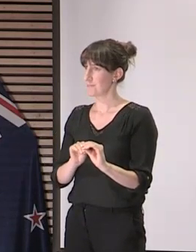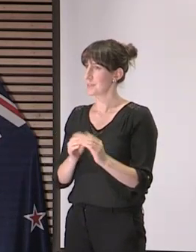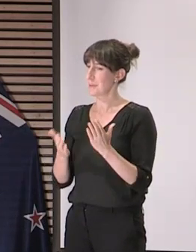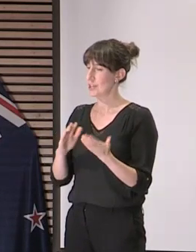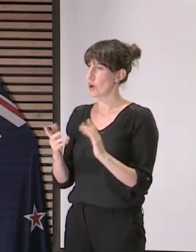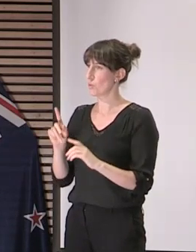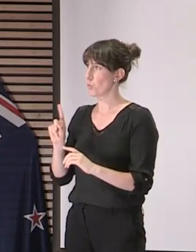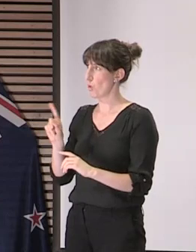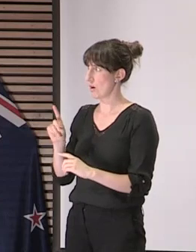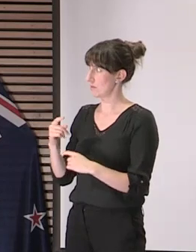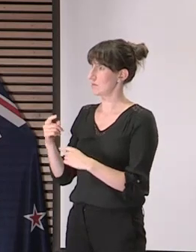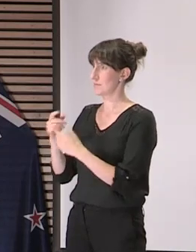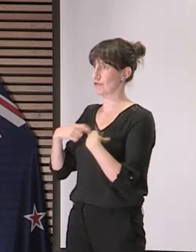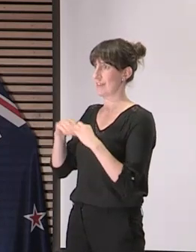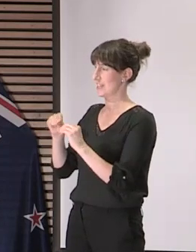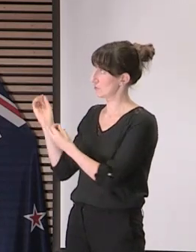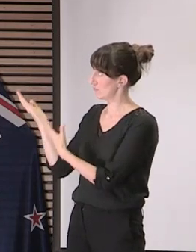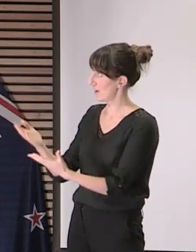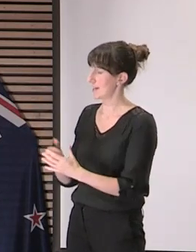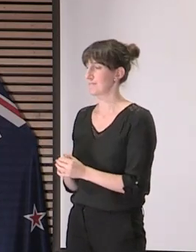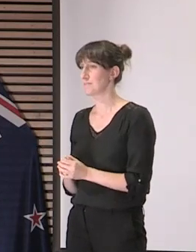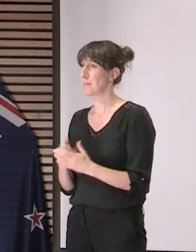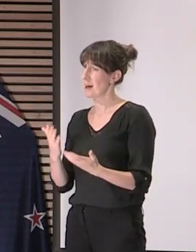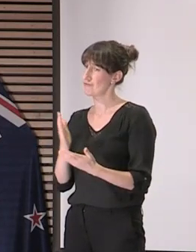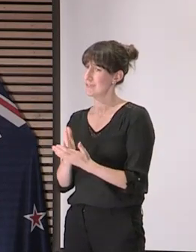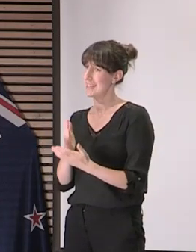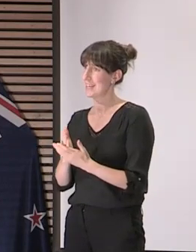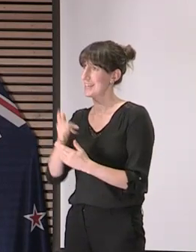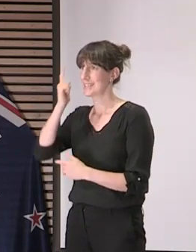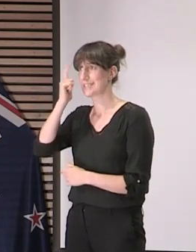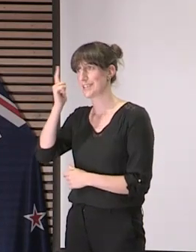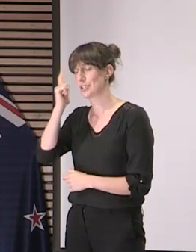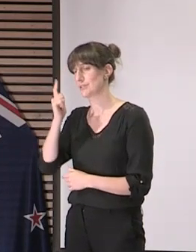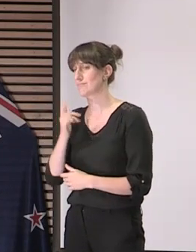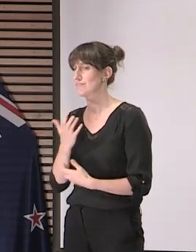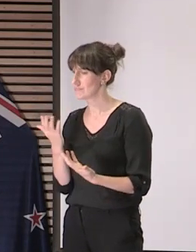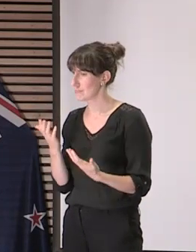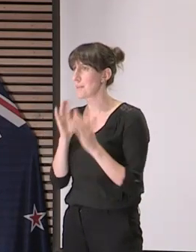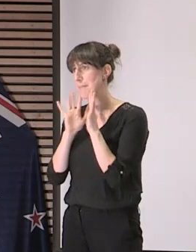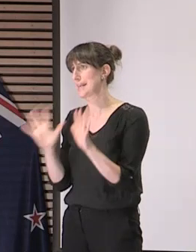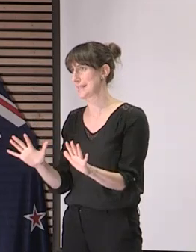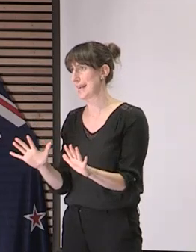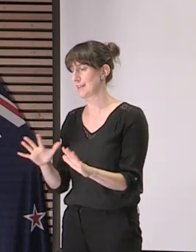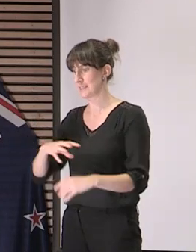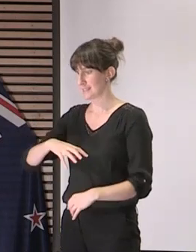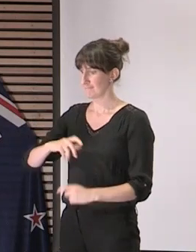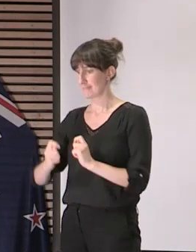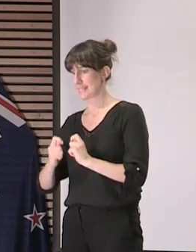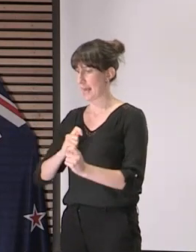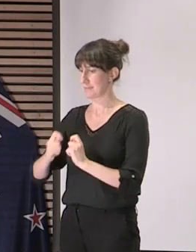they were doing to line up with the materials that may be available to them. I doent was